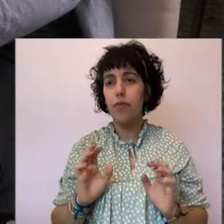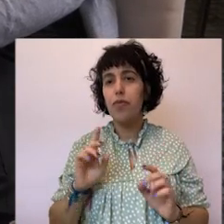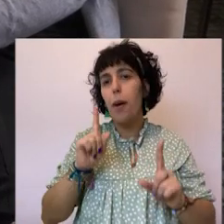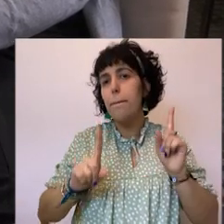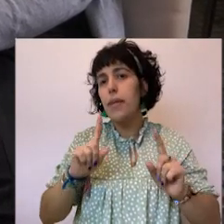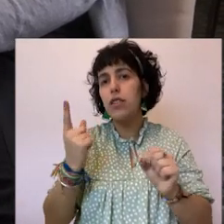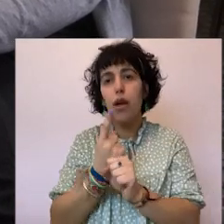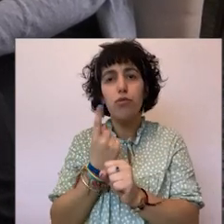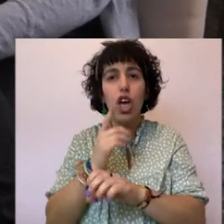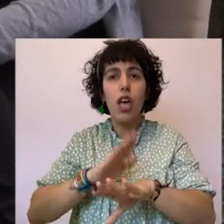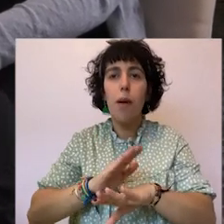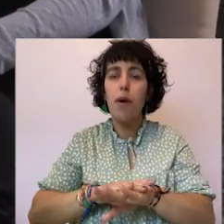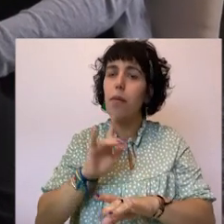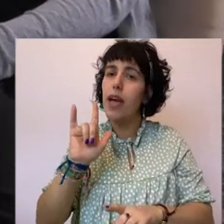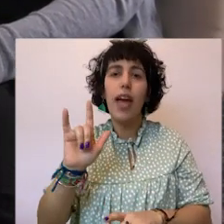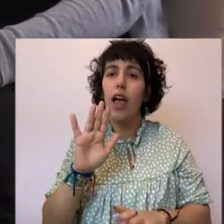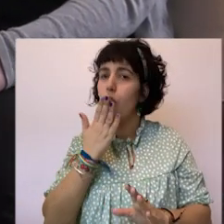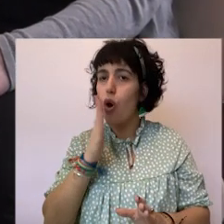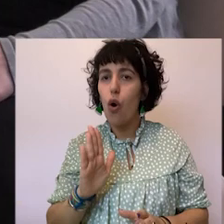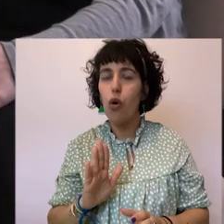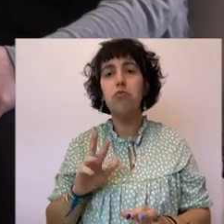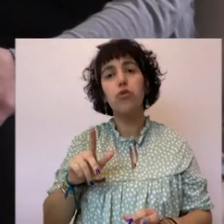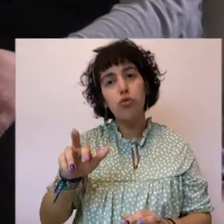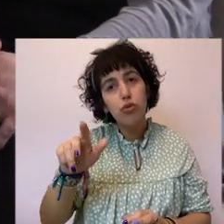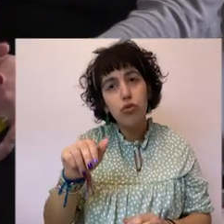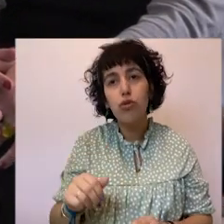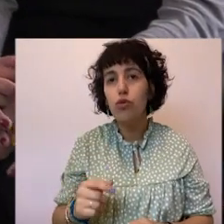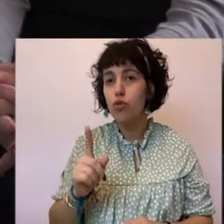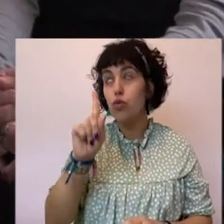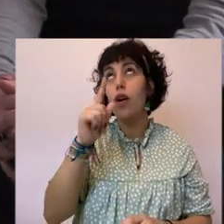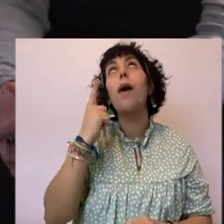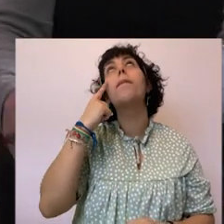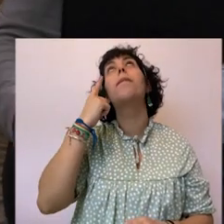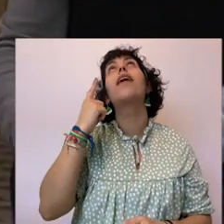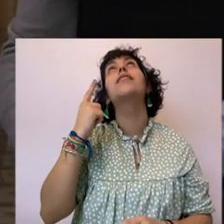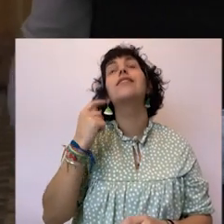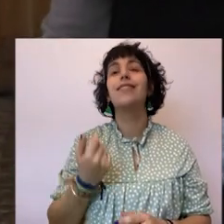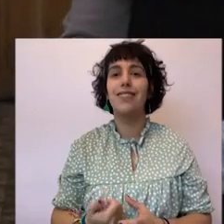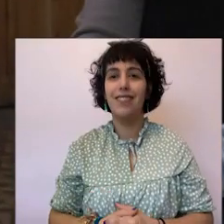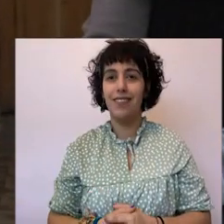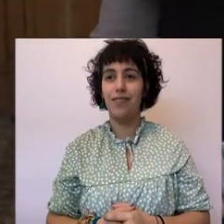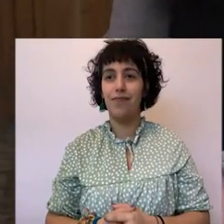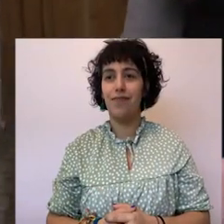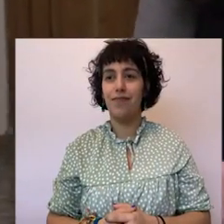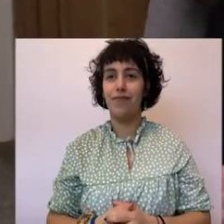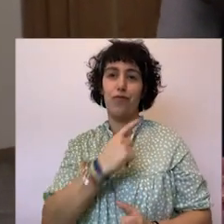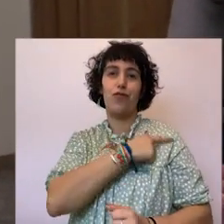You walk, you look up, it's okay to say this now, right?